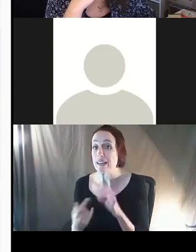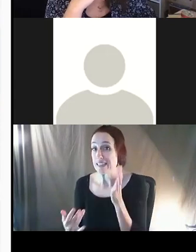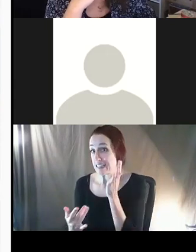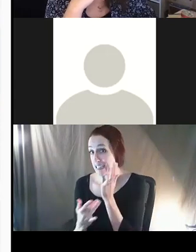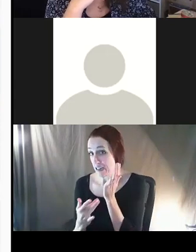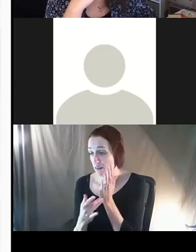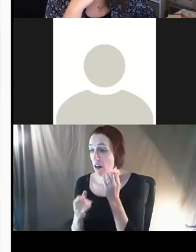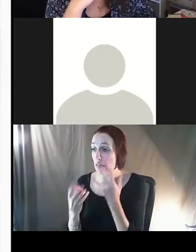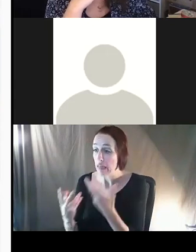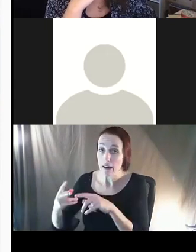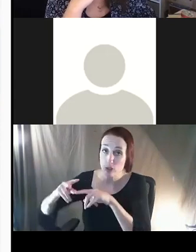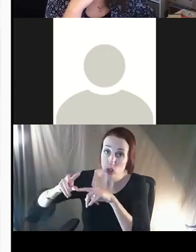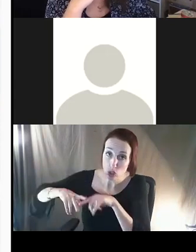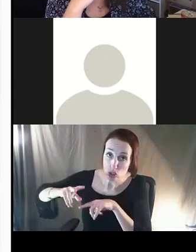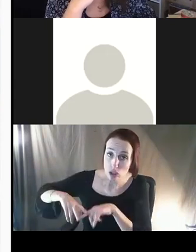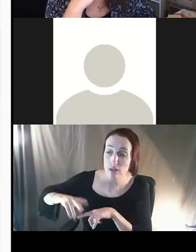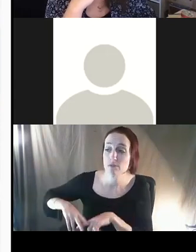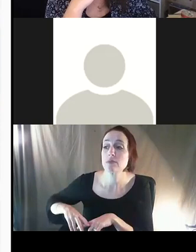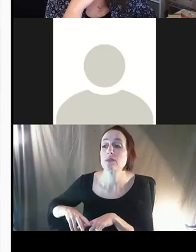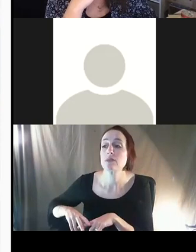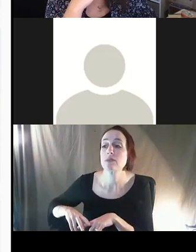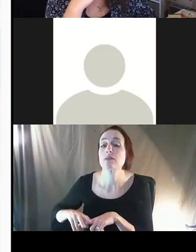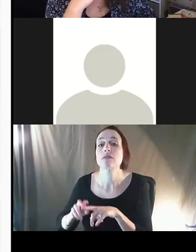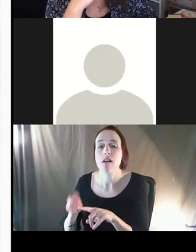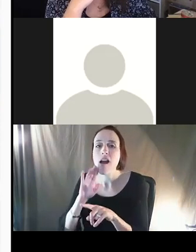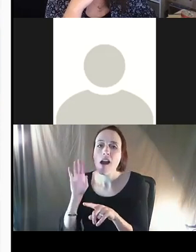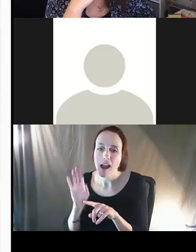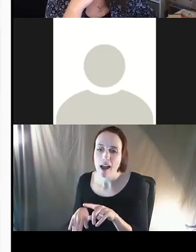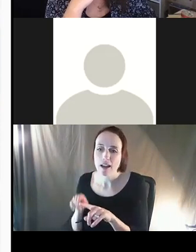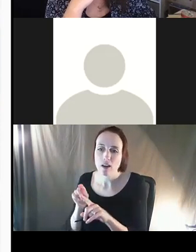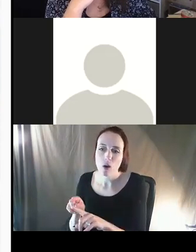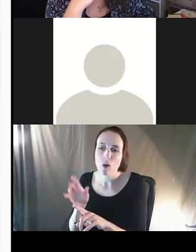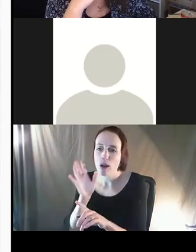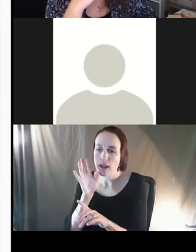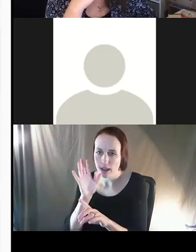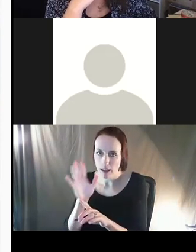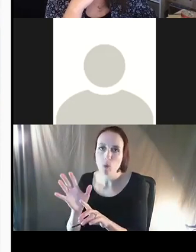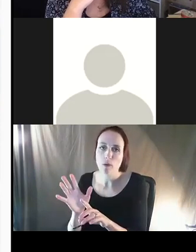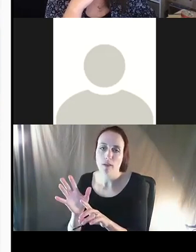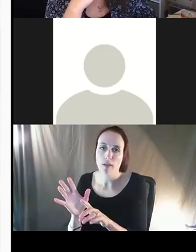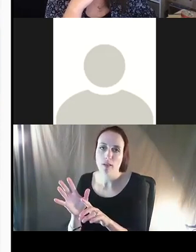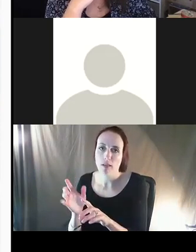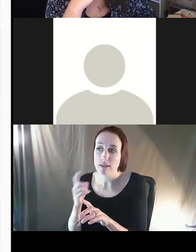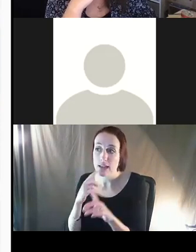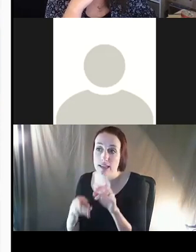technical terms, I know that that's artificially going to inflate the reading level in some ways.